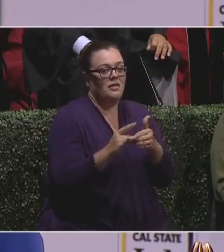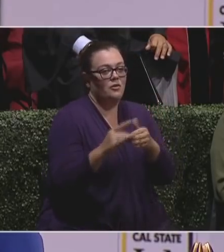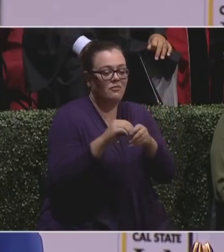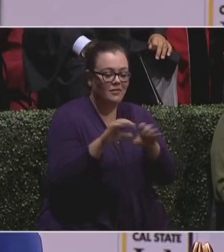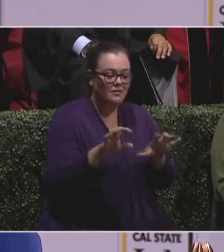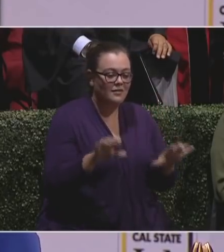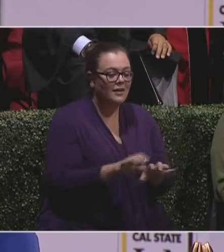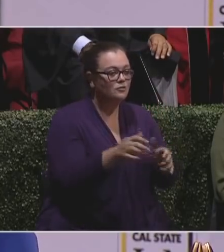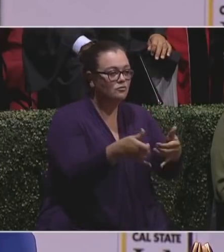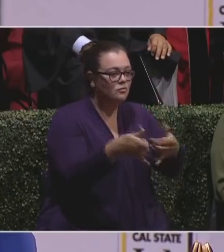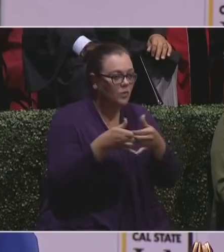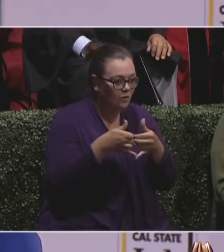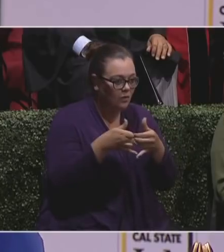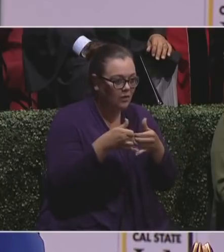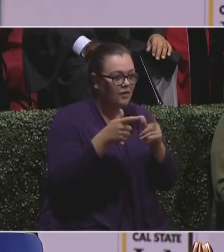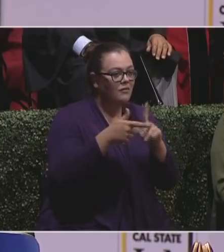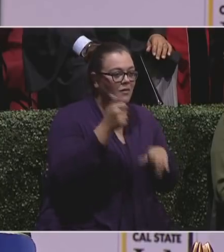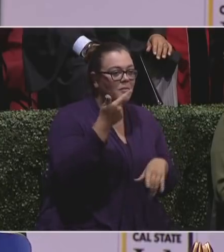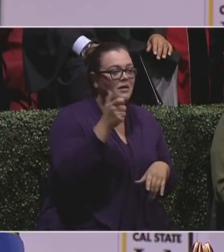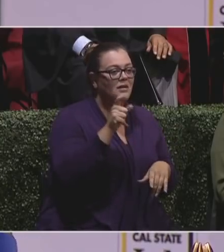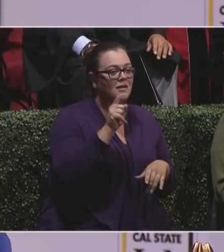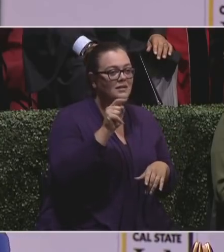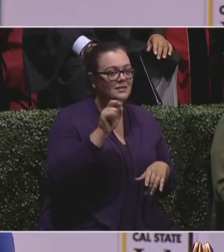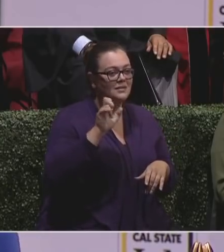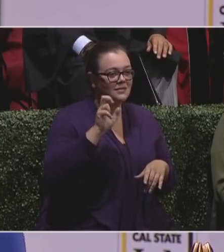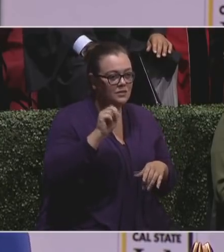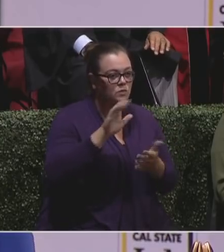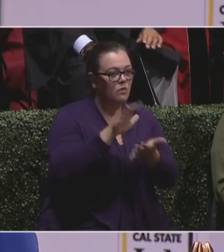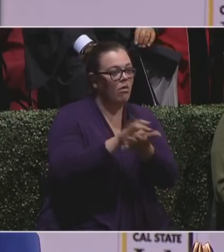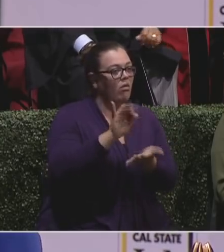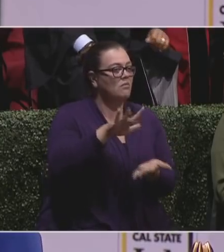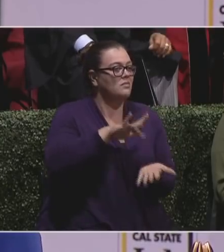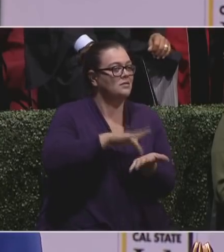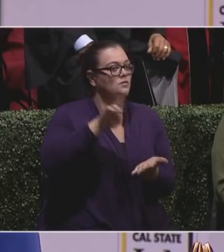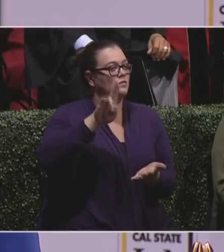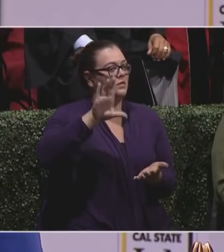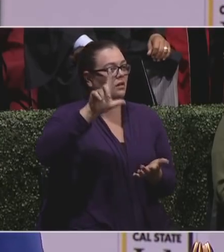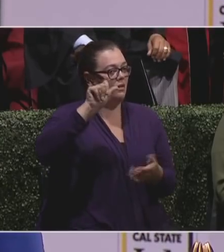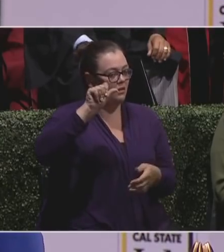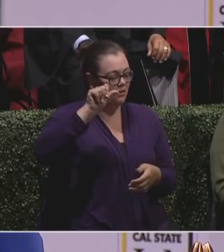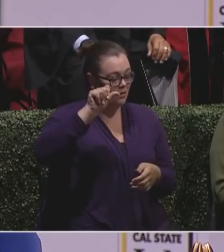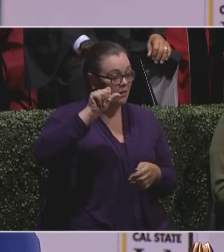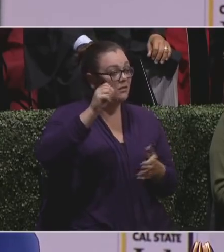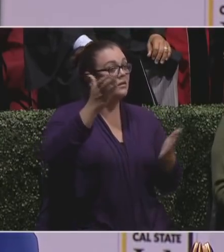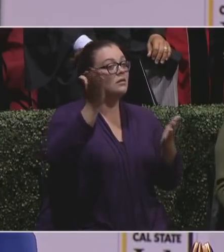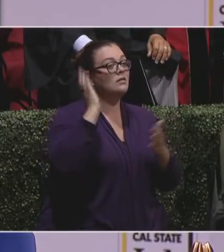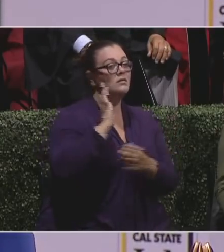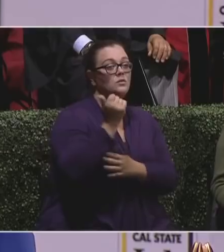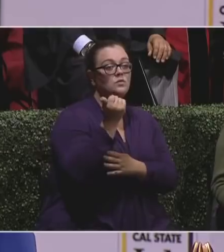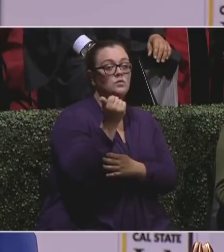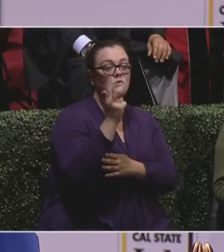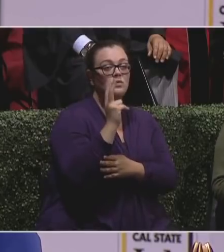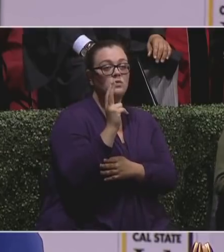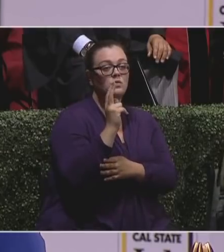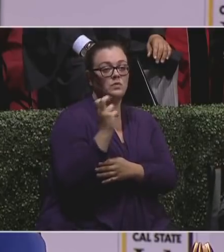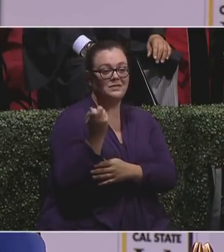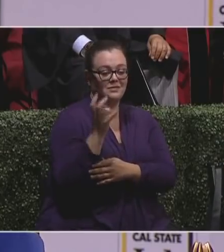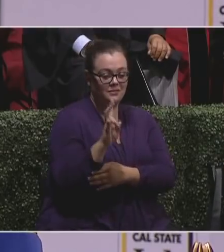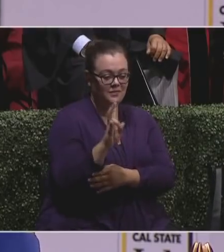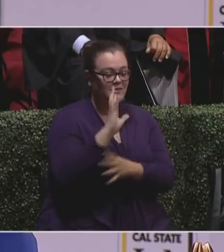SURGEON GENERAL'S MEDALLION FOR PUBLIC HEALTH, AS WELL AS THE LOS ANGELES BUSINESS JOURNAL LIFETIME ACHIEVEMENT AWARD, AND THE LEADER IN ACTION AWARD